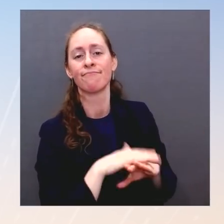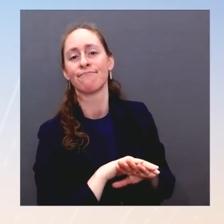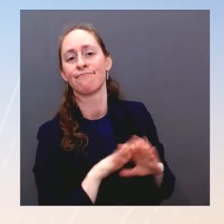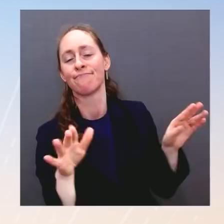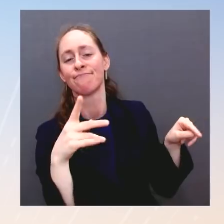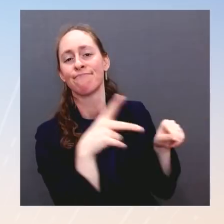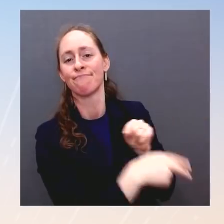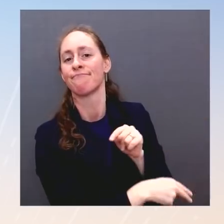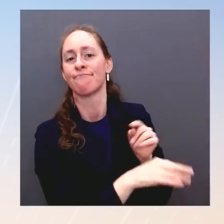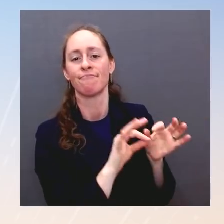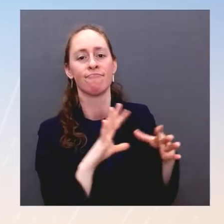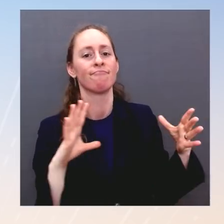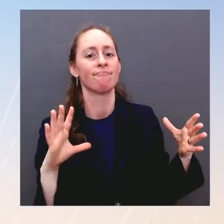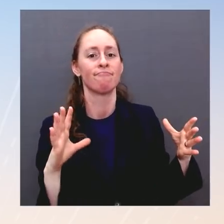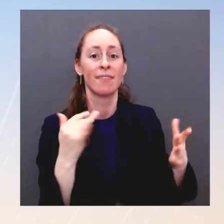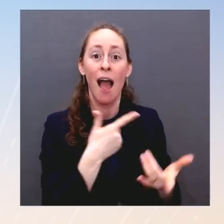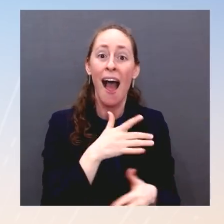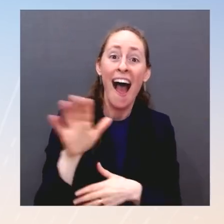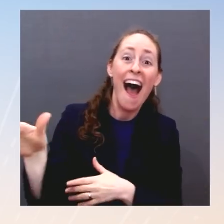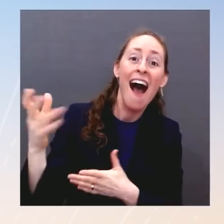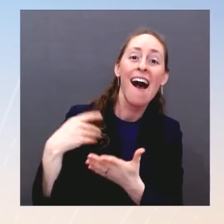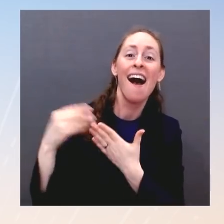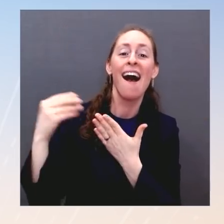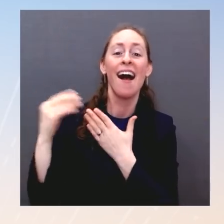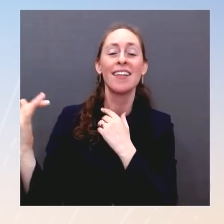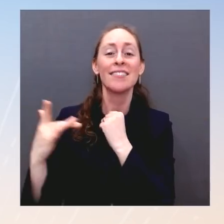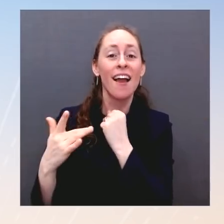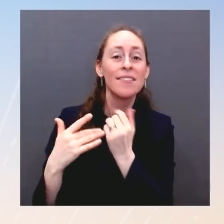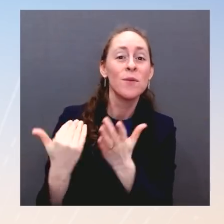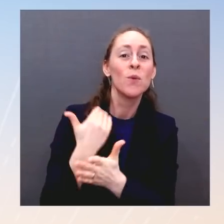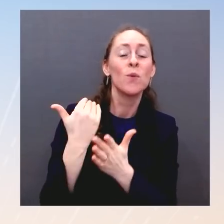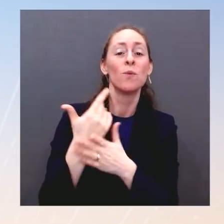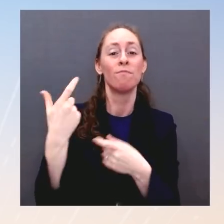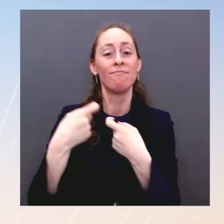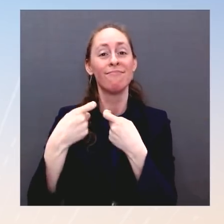and semiconductors and AI -- that President Putin desperately wants to continue